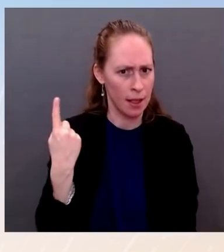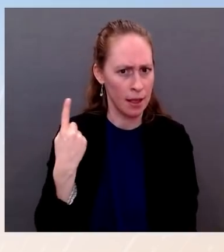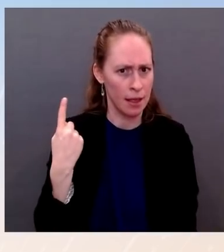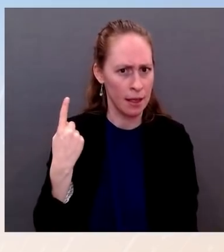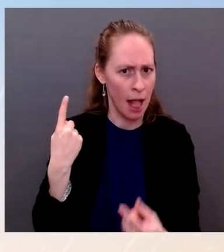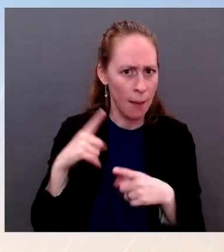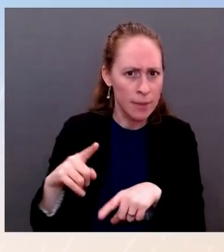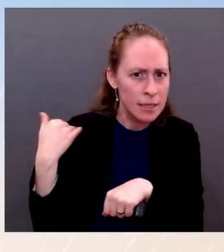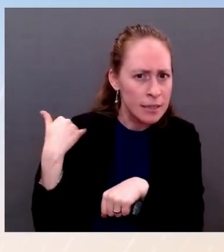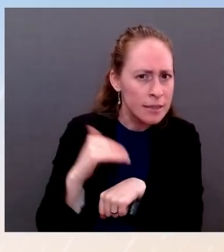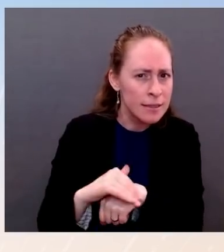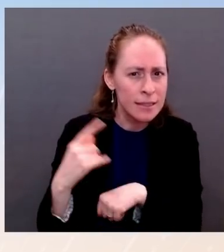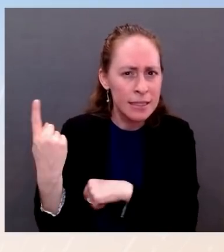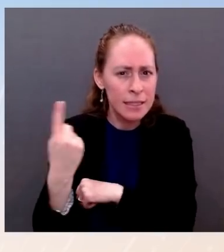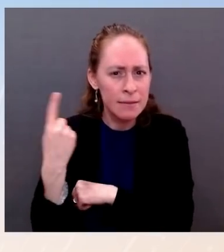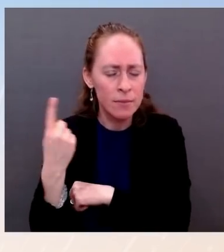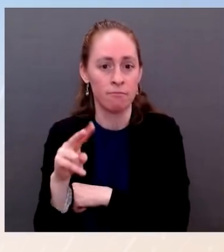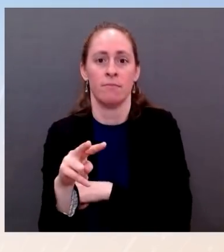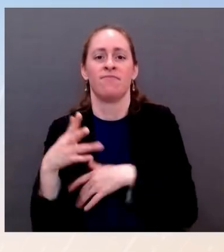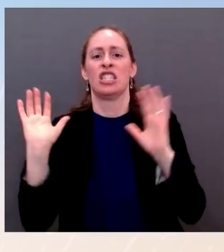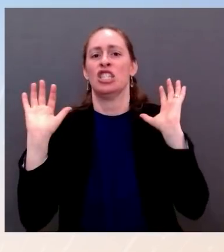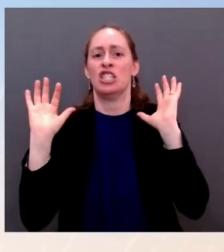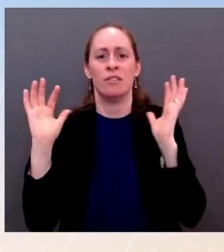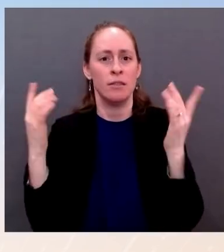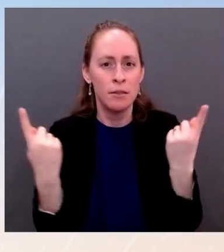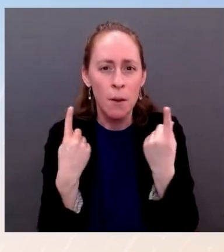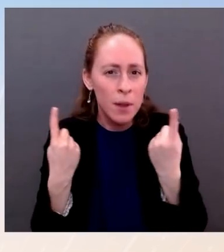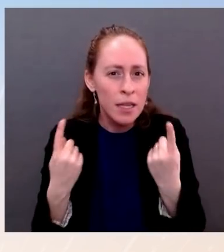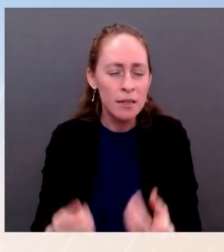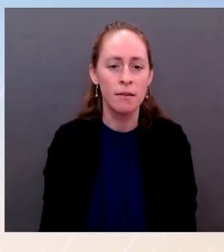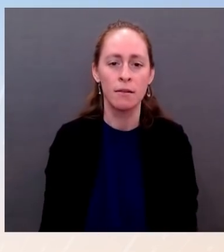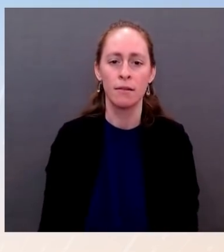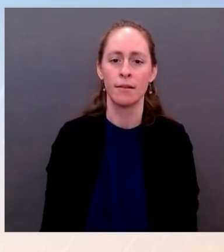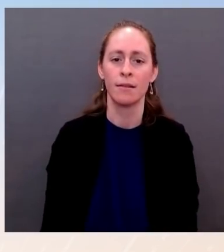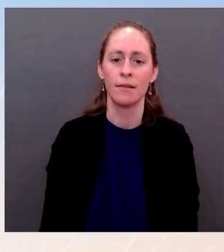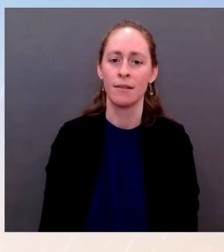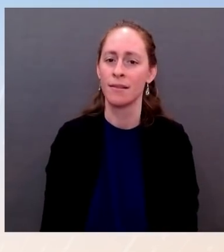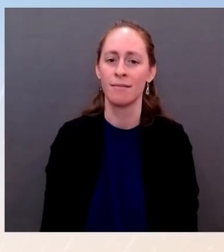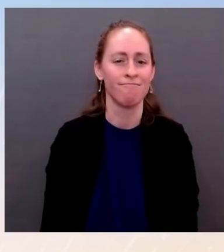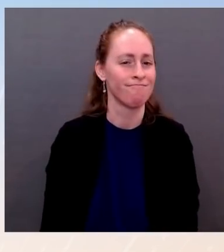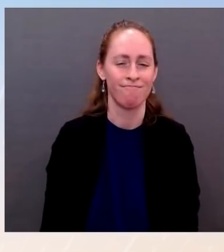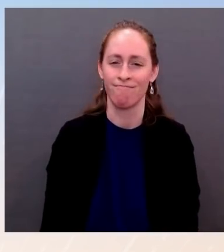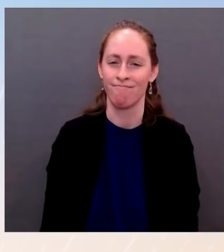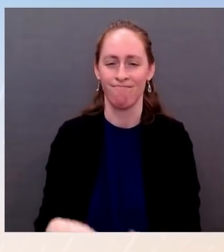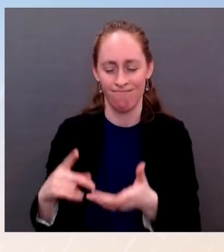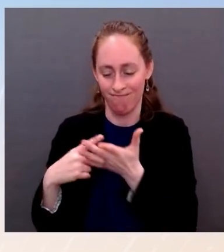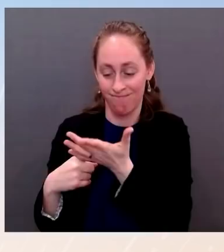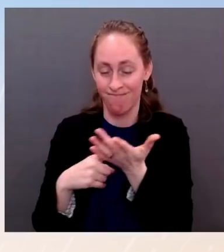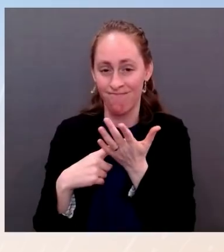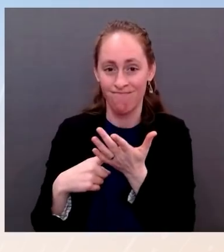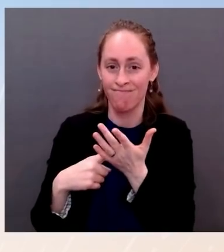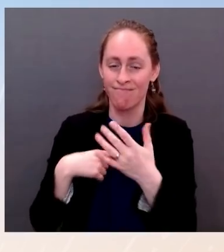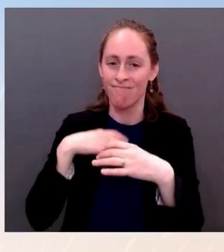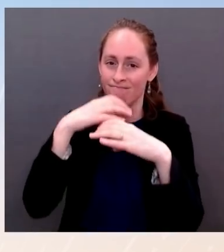to internal deliberations, and I'm not going to get into the specifics of intelligence information. What I am going to say is that for some time now,